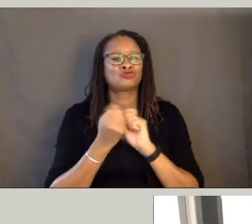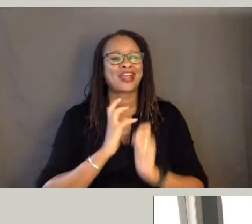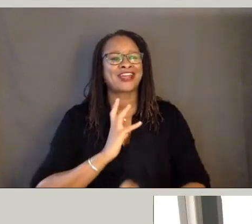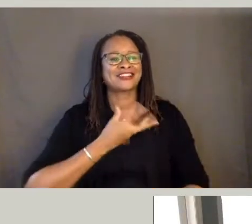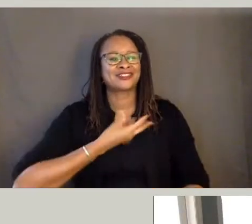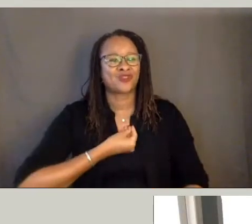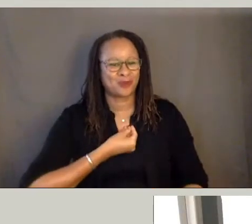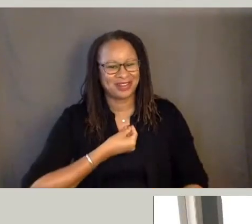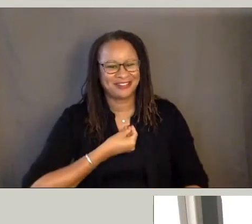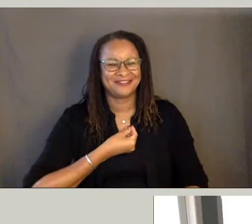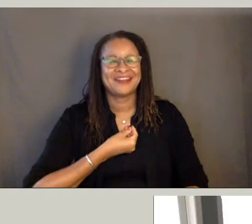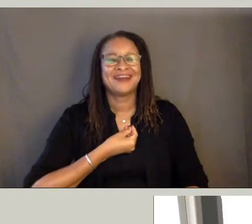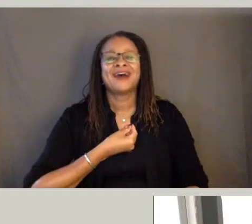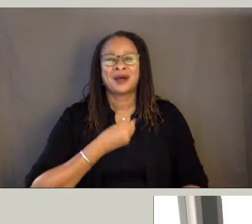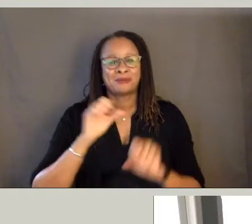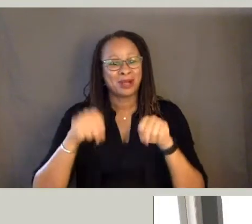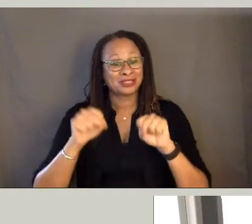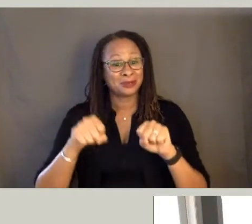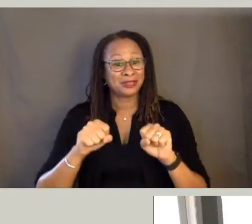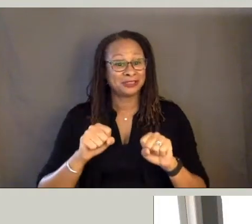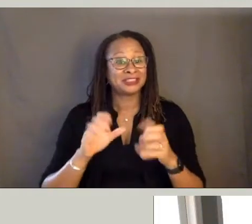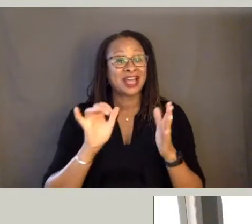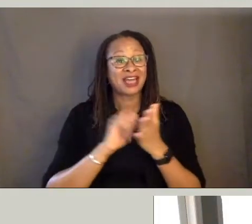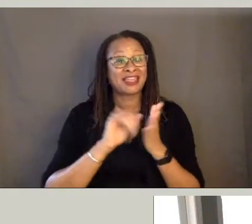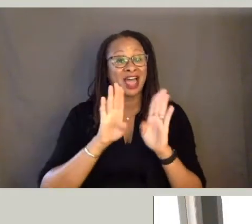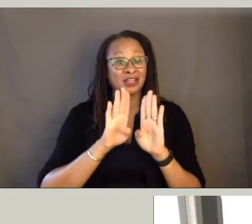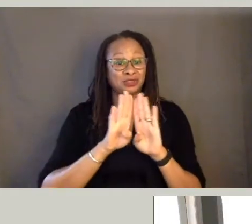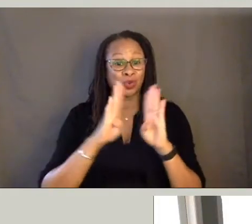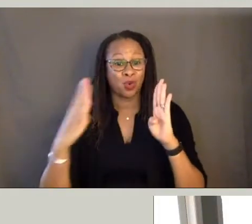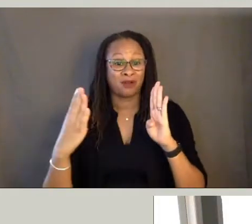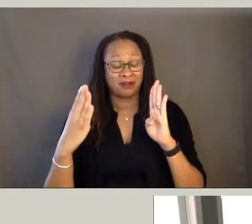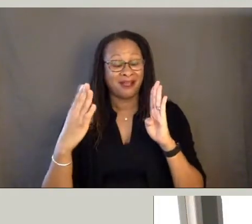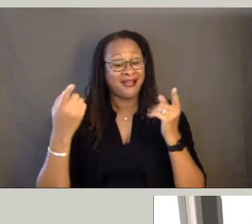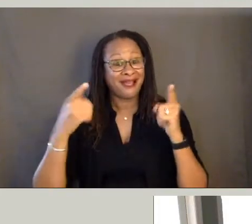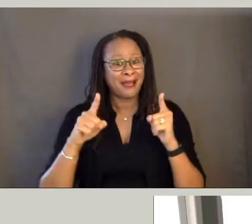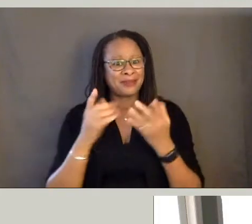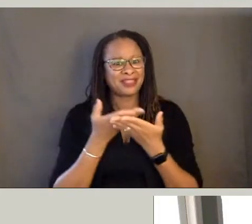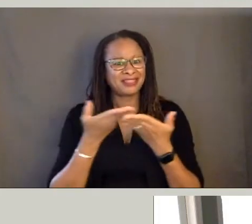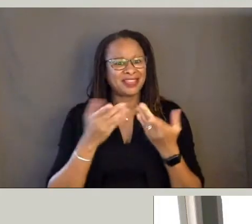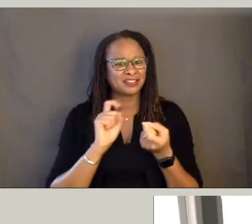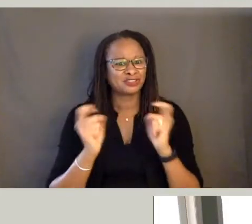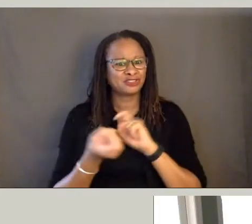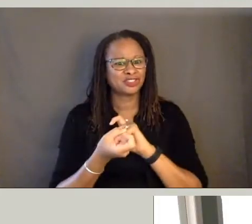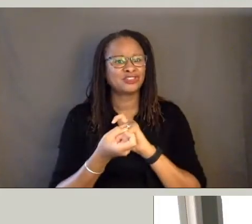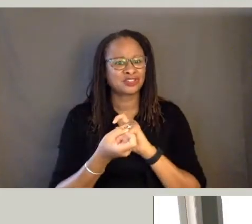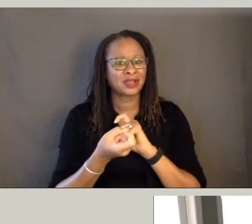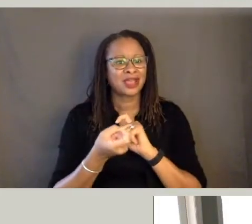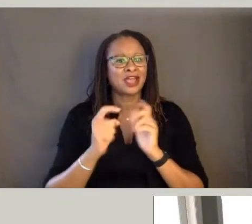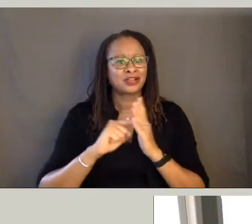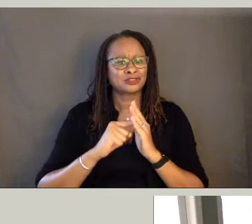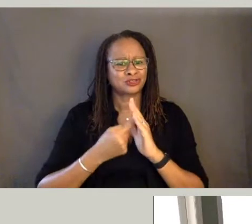When that door is opened, molecules begin to shift, and we start to really see ourselves